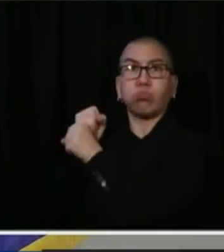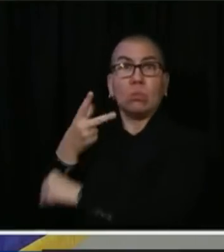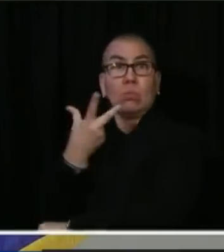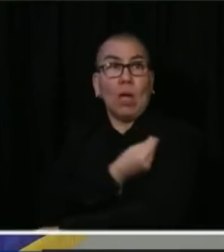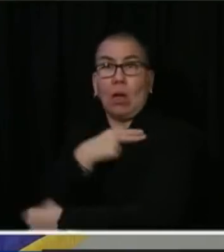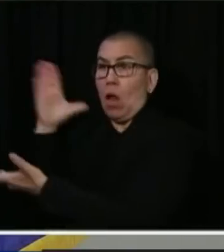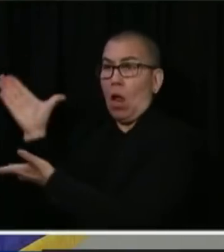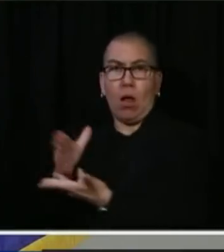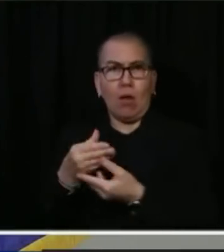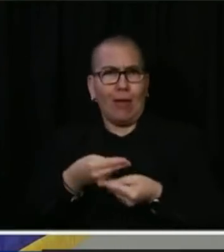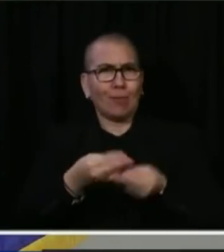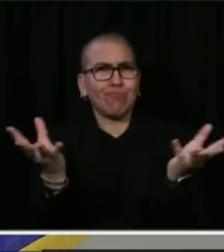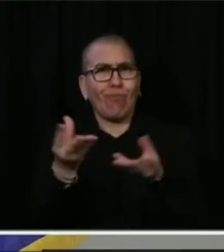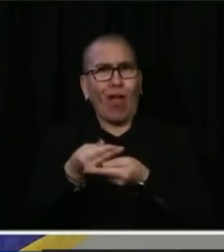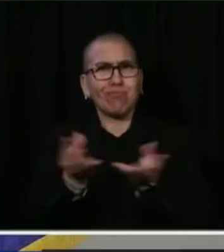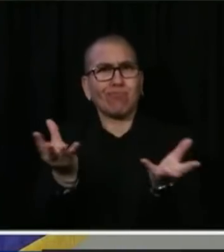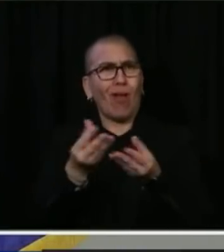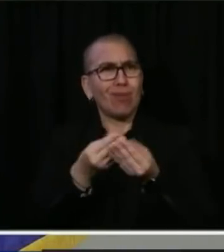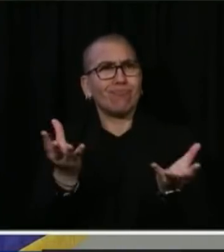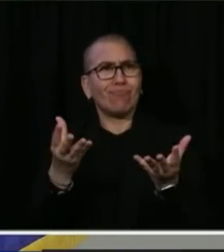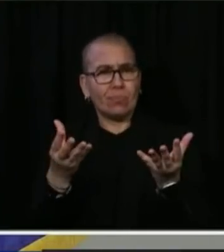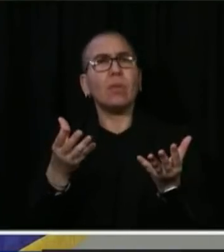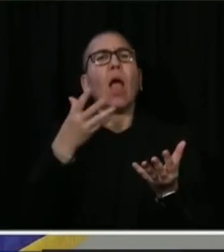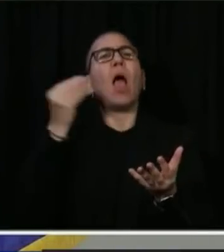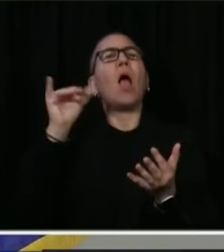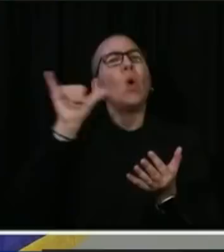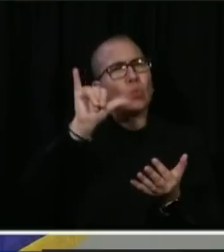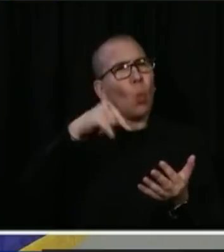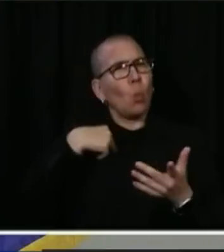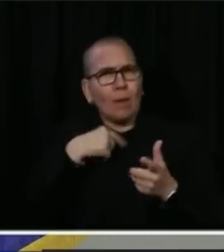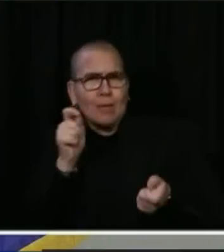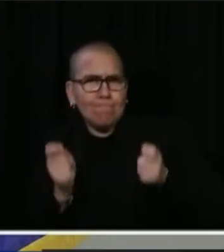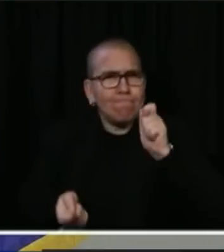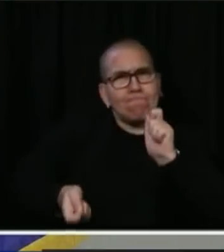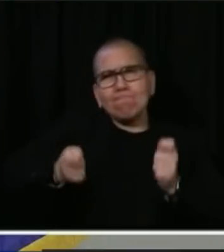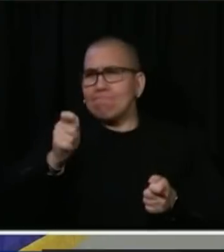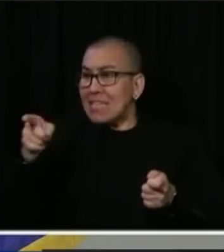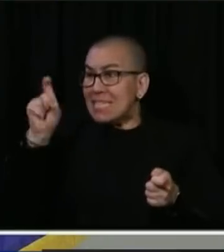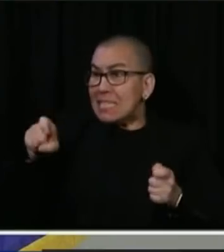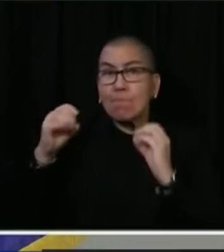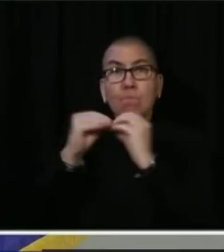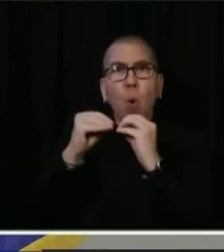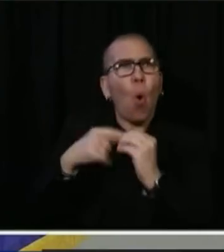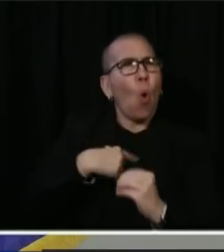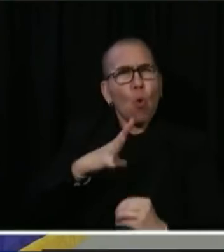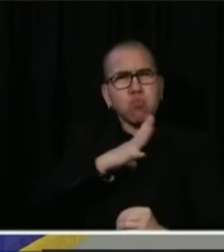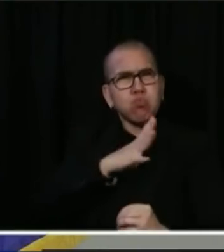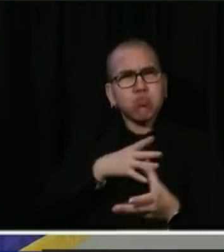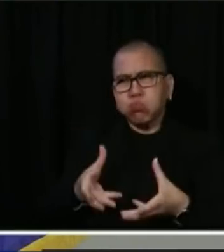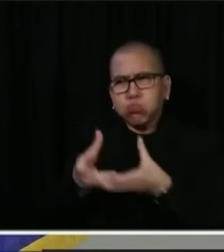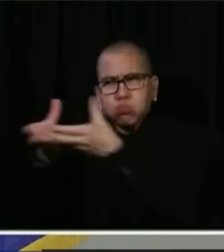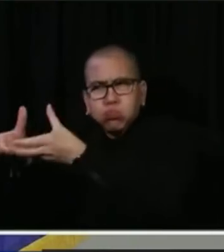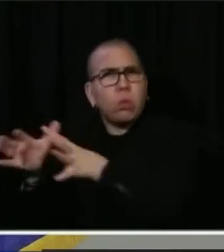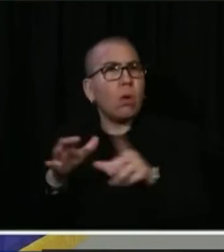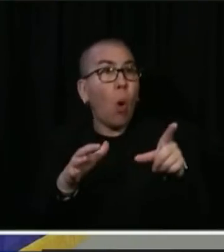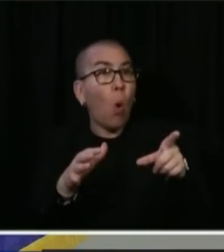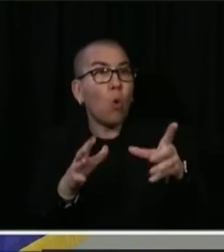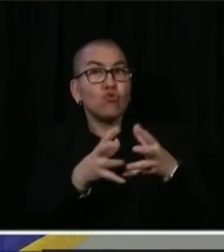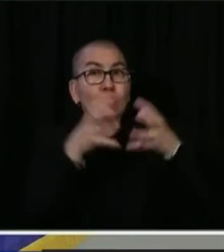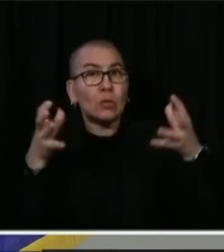IT'S CRITICALLY IMPORTANT AND WE CAN DO IT RIGHT NOW WITH THE CAPACITY AND THE STATE OF